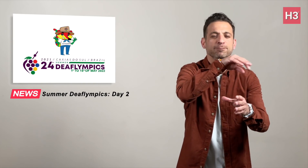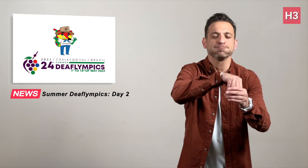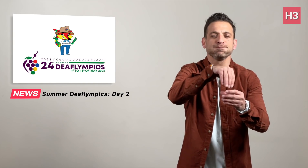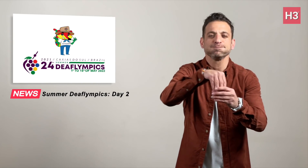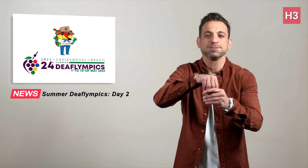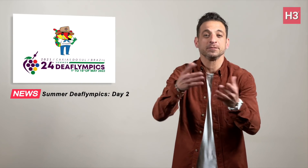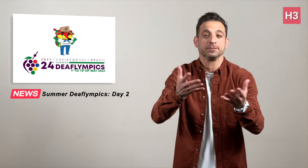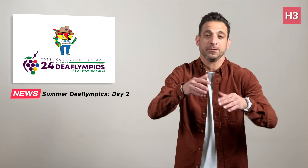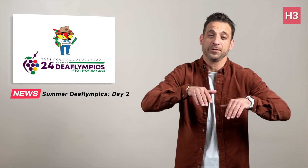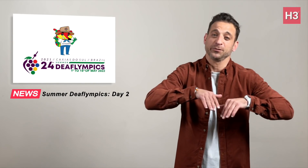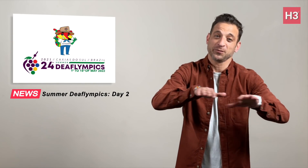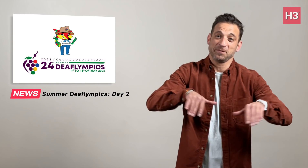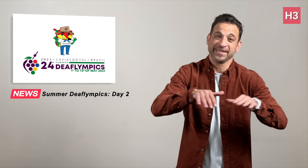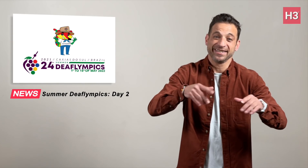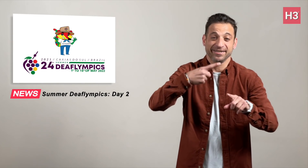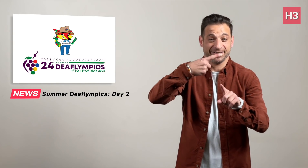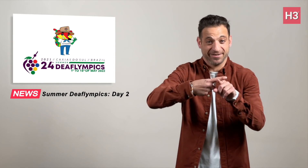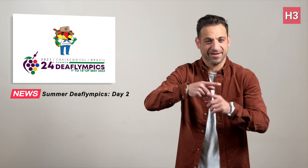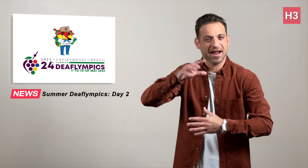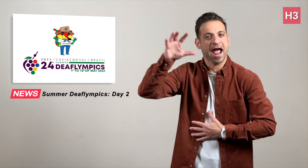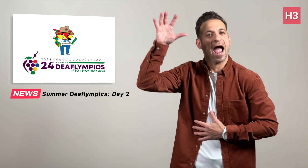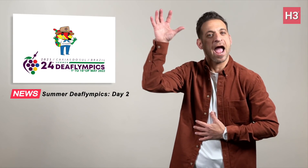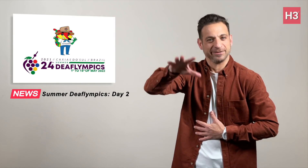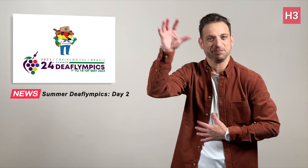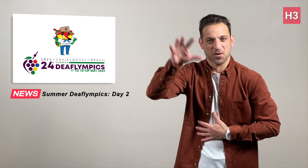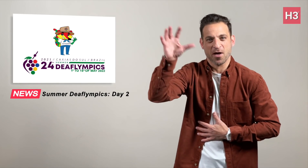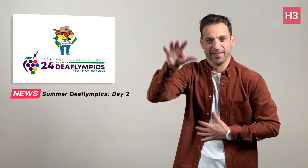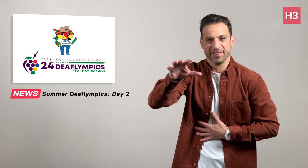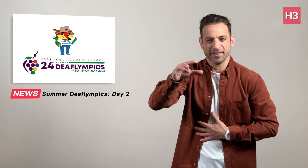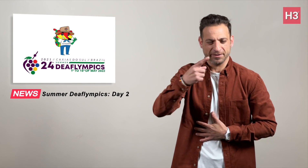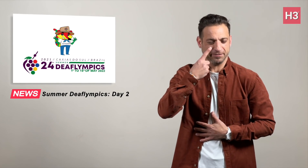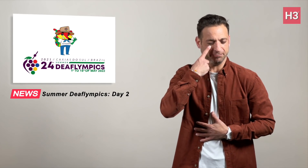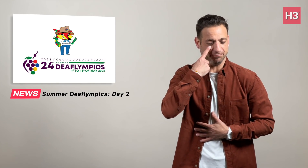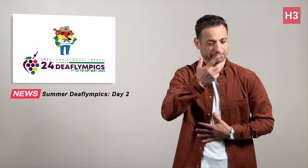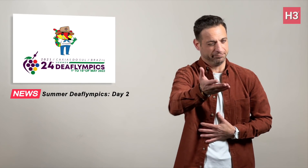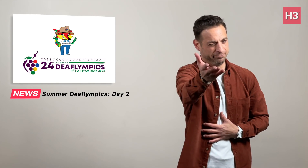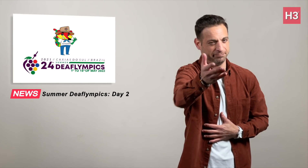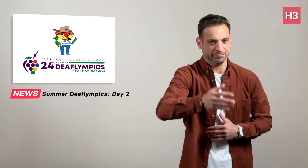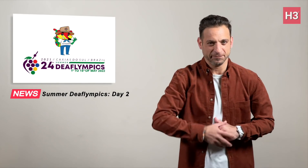such as Swimming and Handball. Have a look!